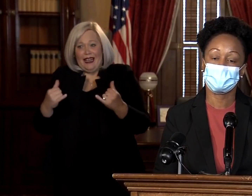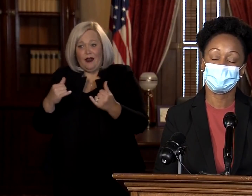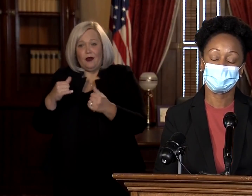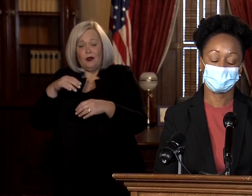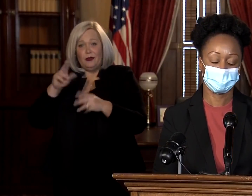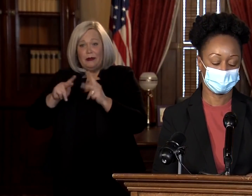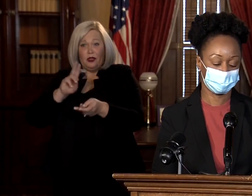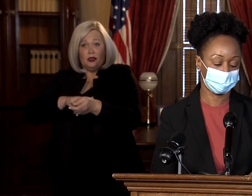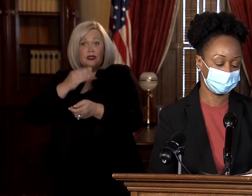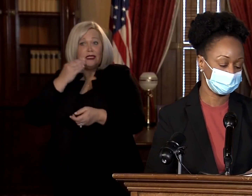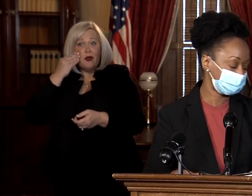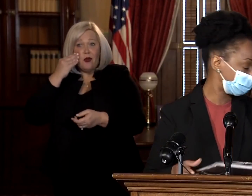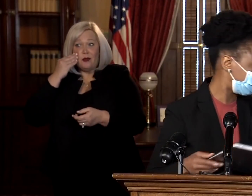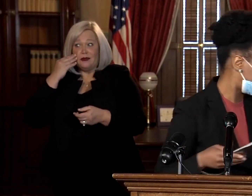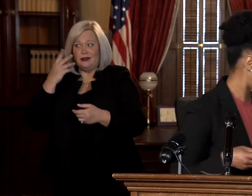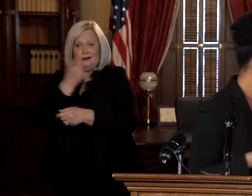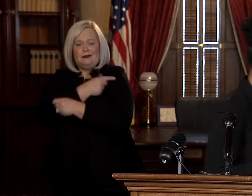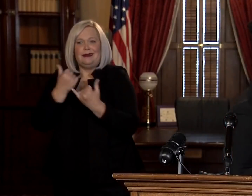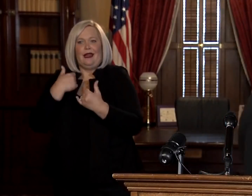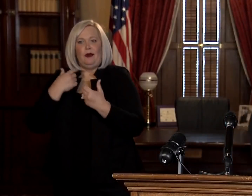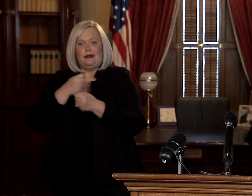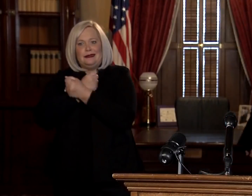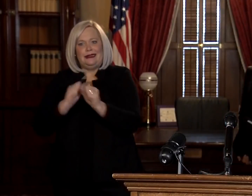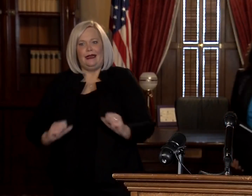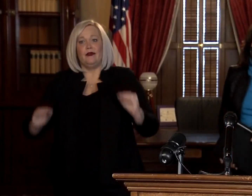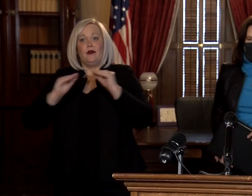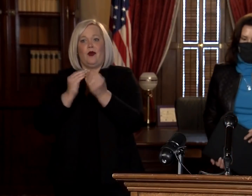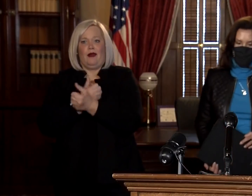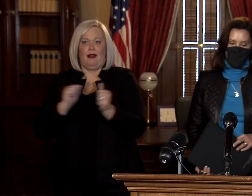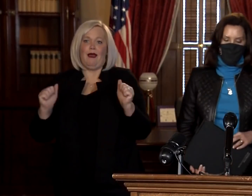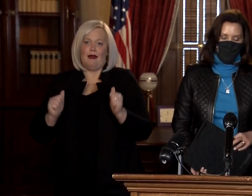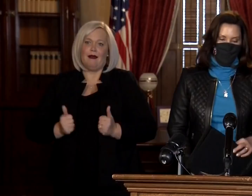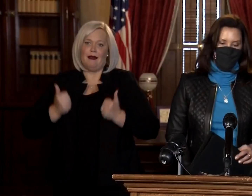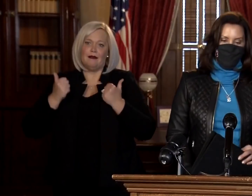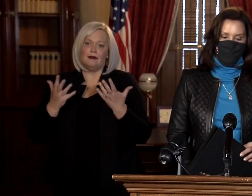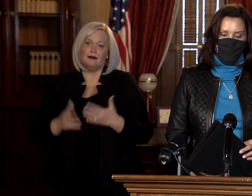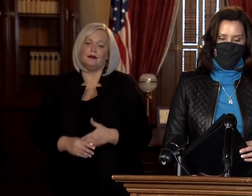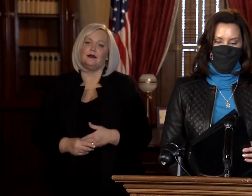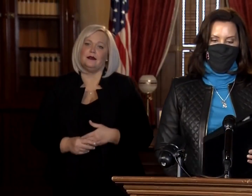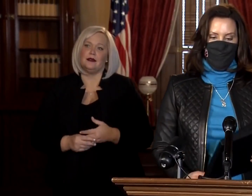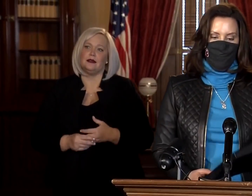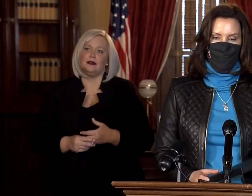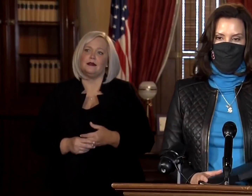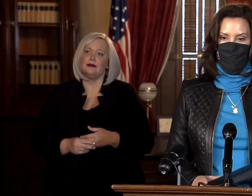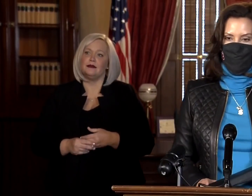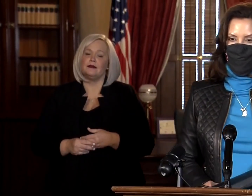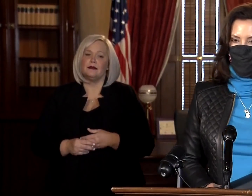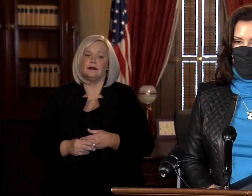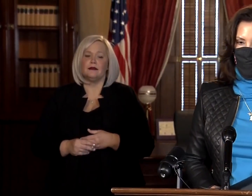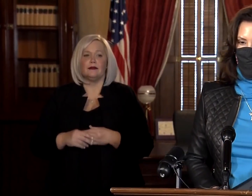as we’re vaccinating some of our most vulnerable like people most vulnerable like people living in our long term care living in our long term care facilities.